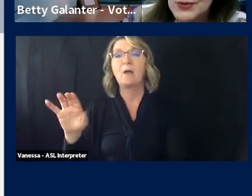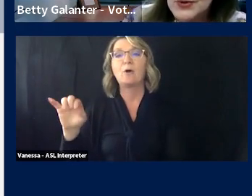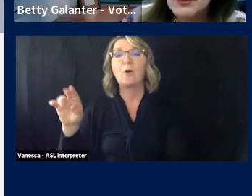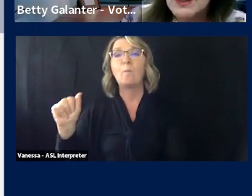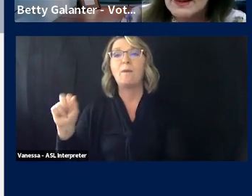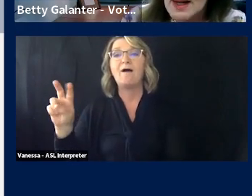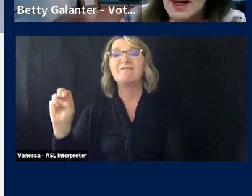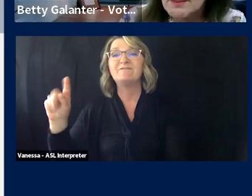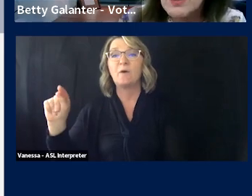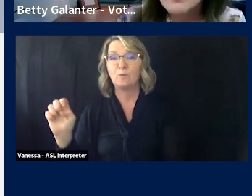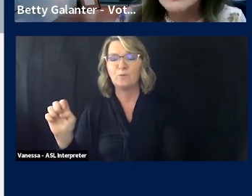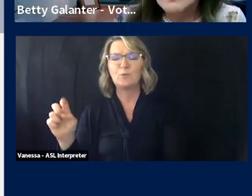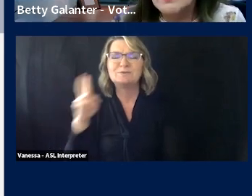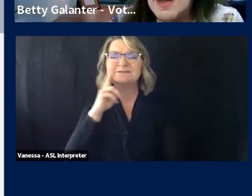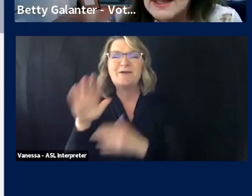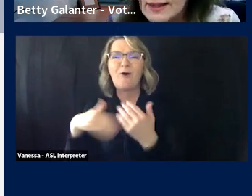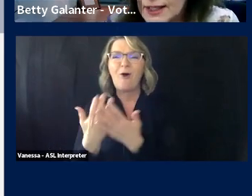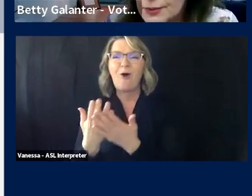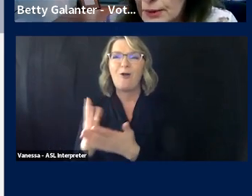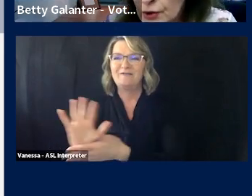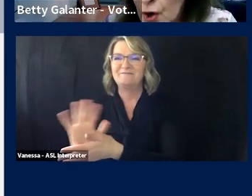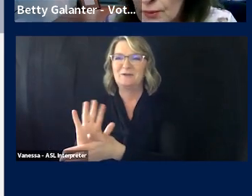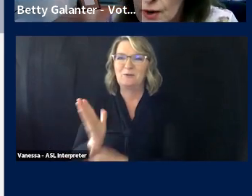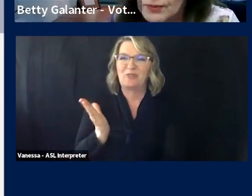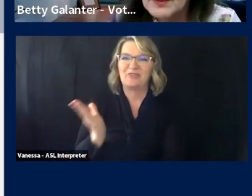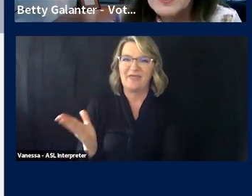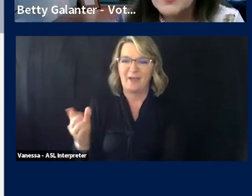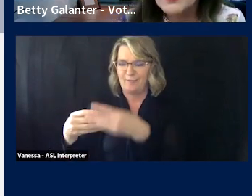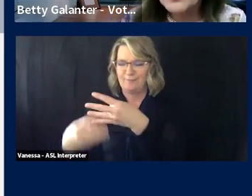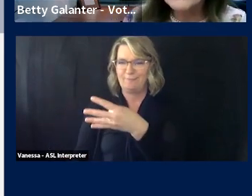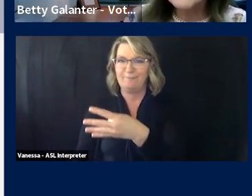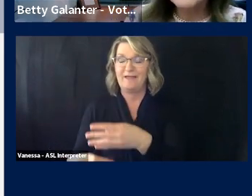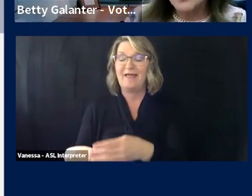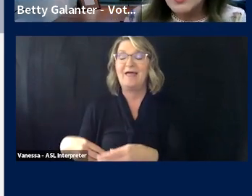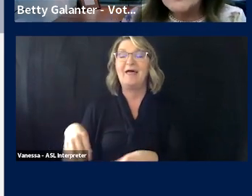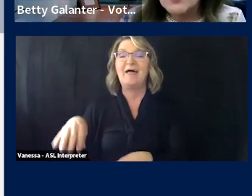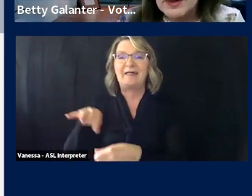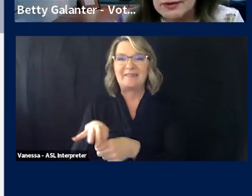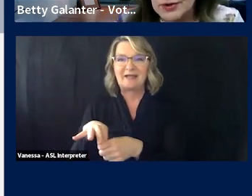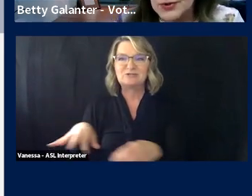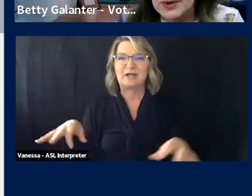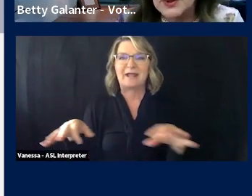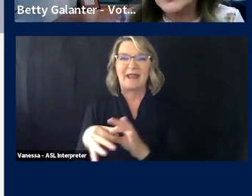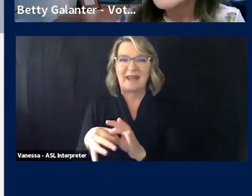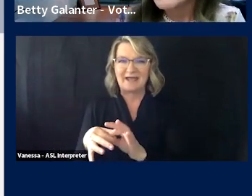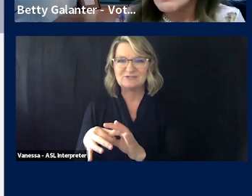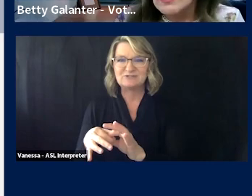Youtube.com/MaricopaVote now there you're going to find all of our video shorts our